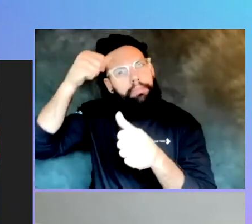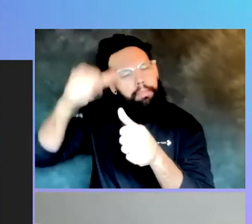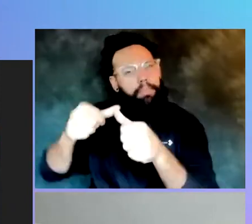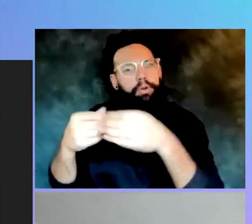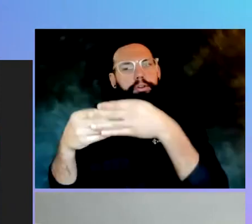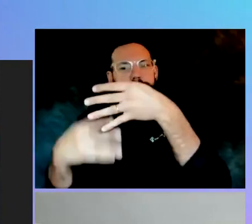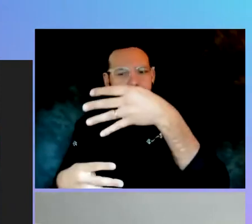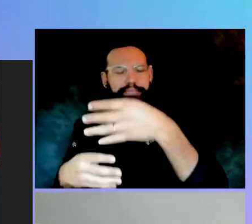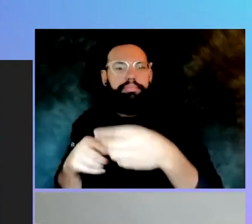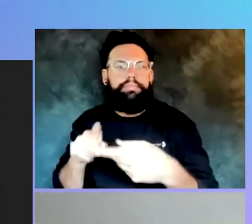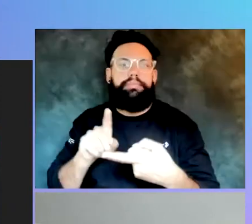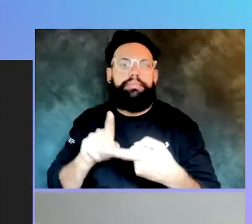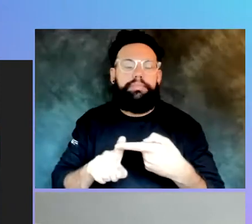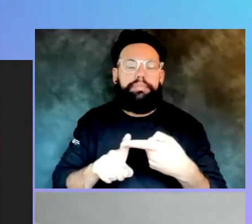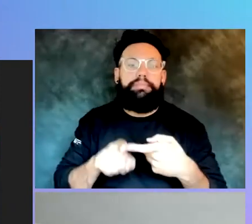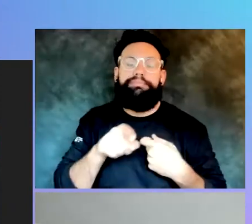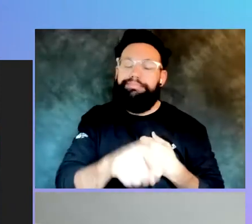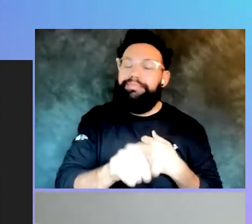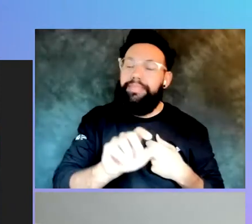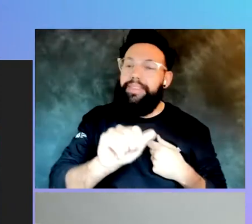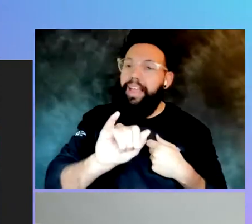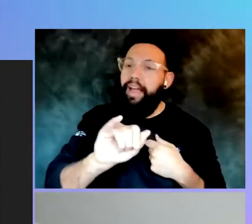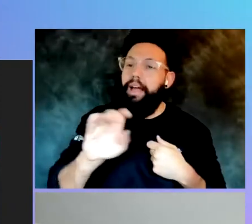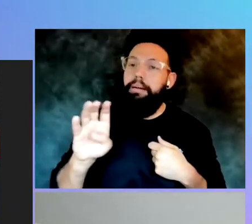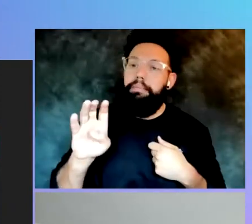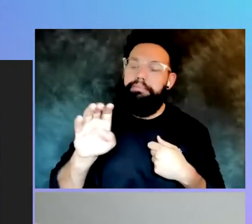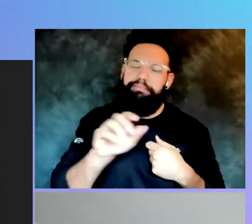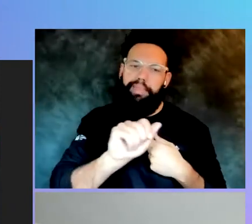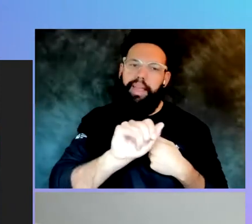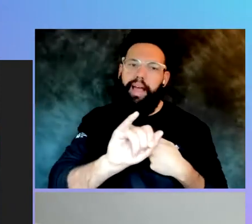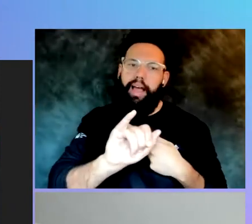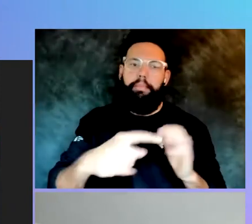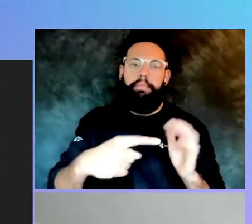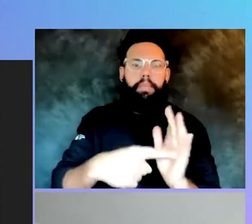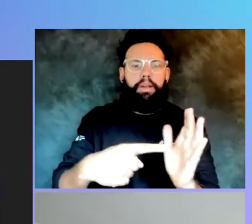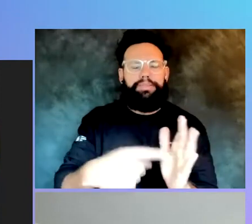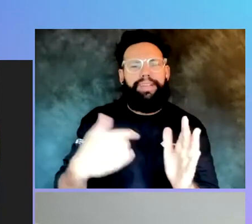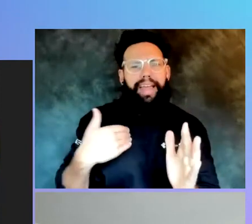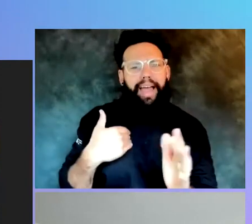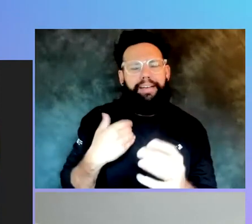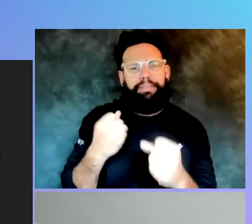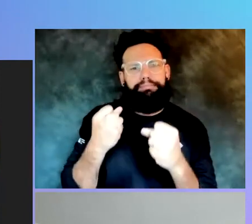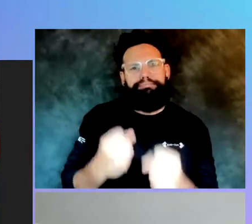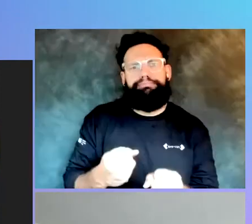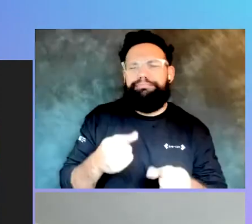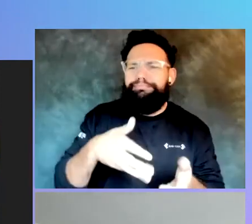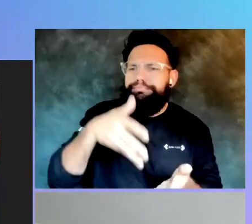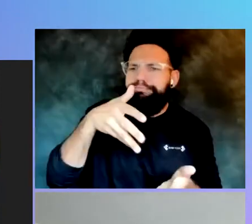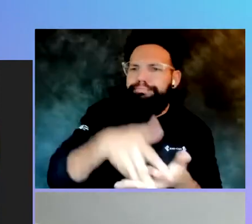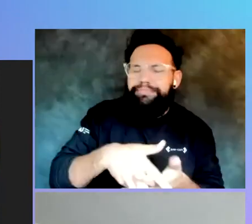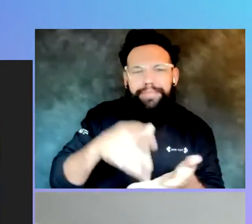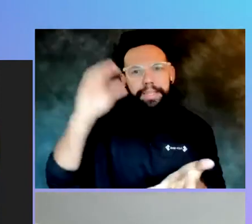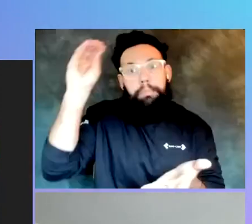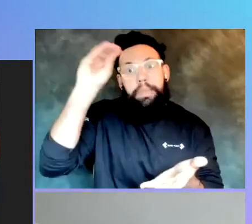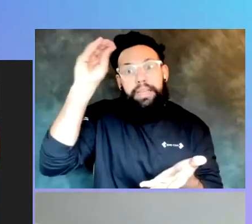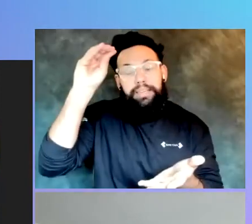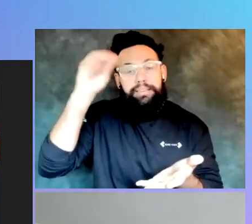biases that mirror the biases